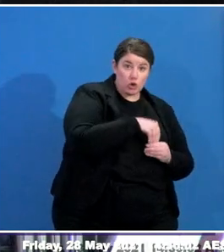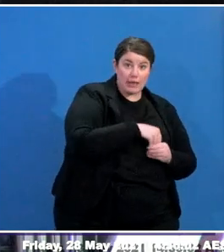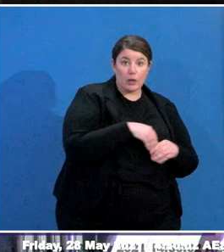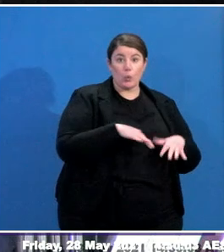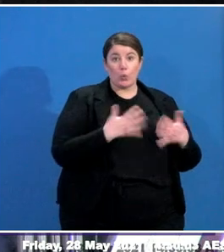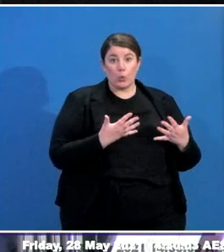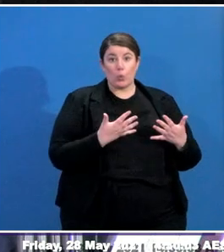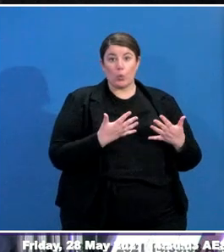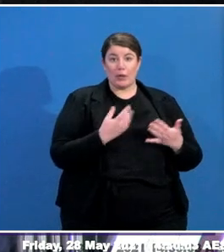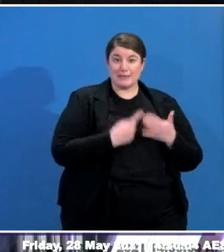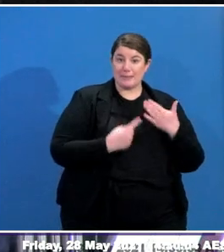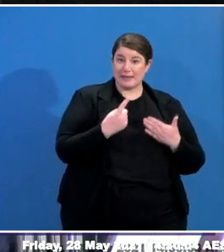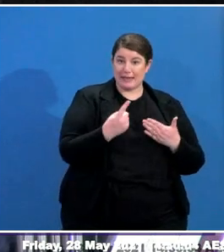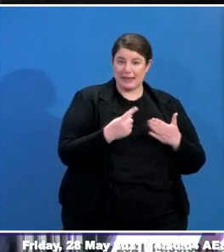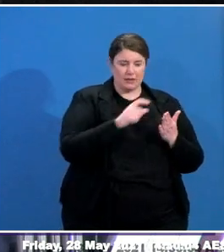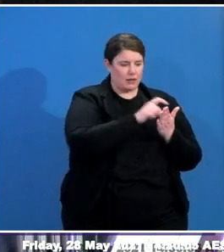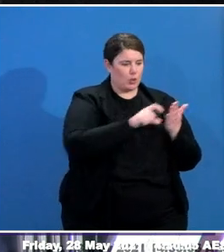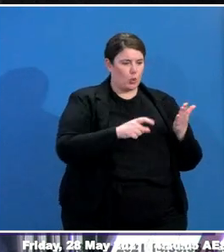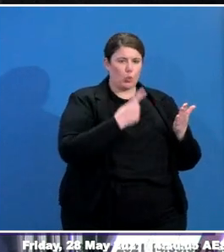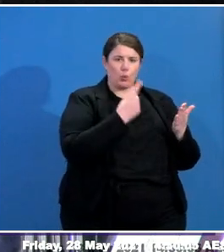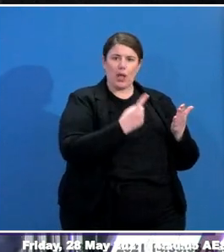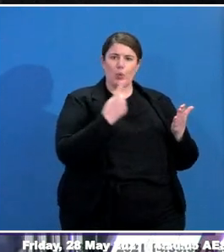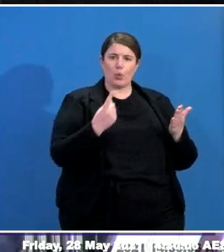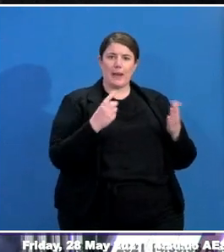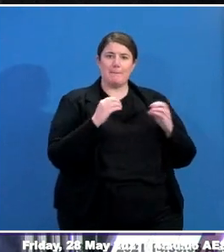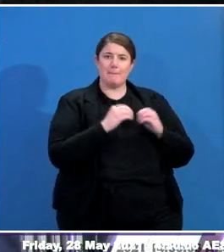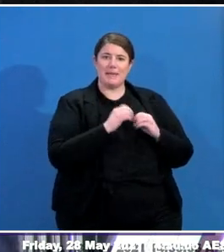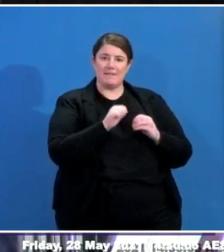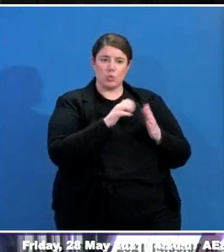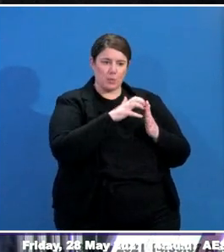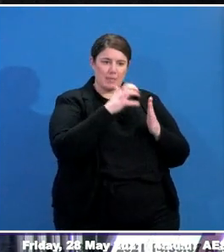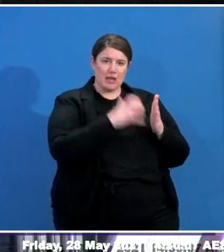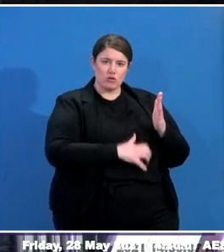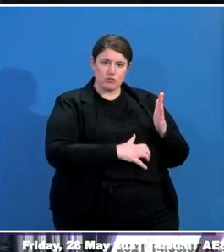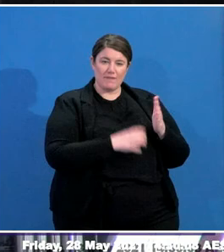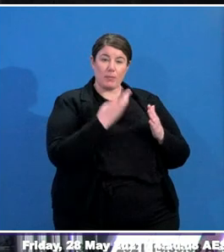independently, it's at paragraph 111(b) of your statement of 30 April.